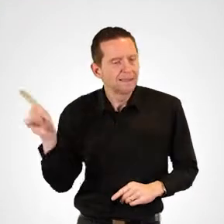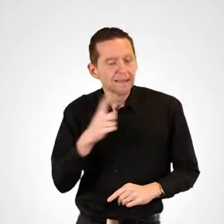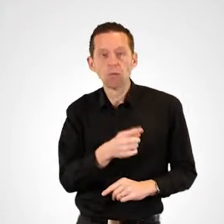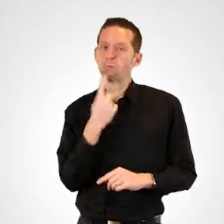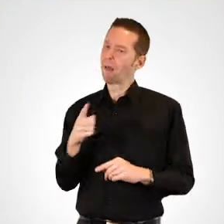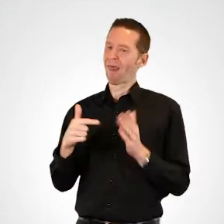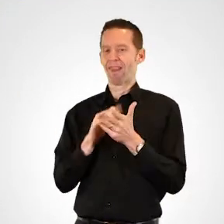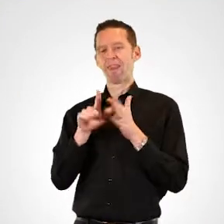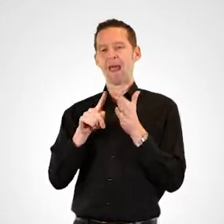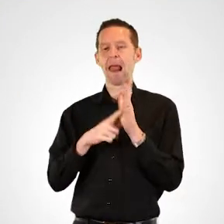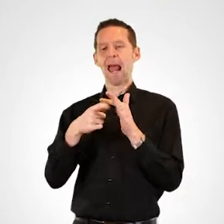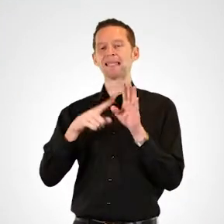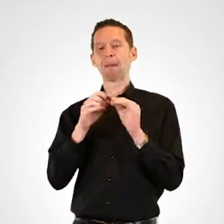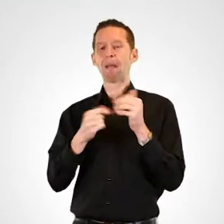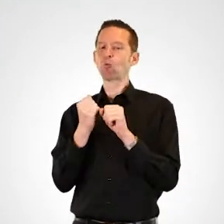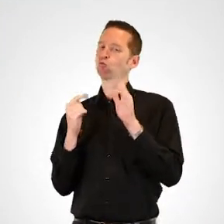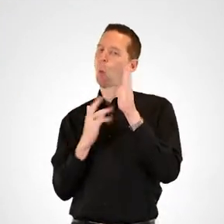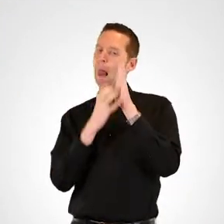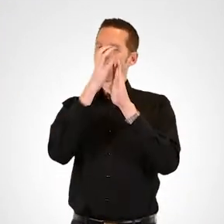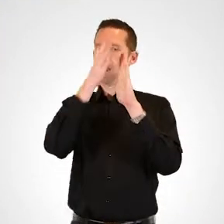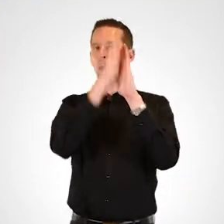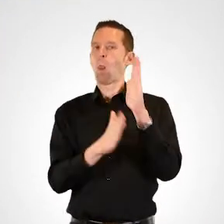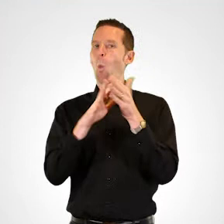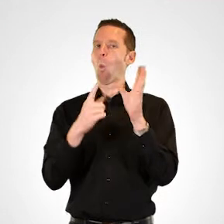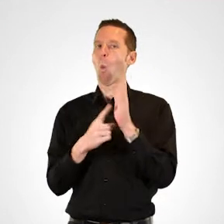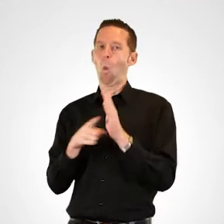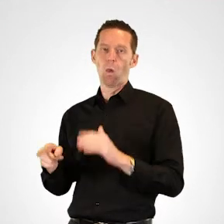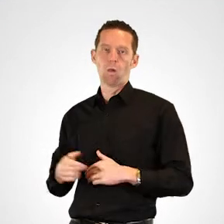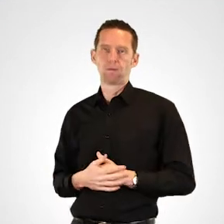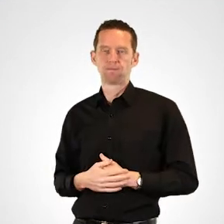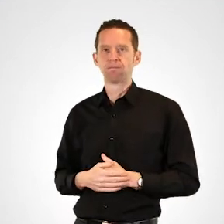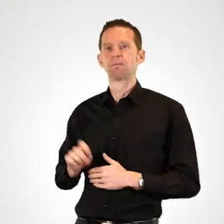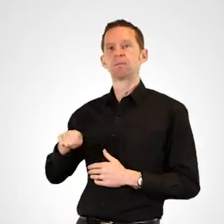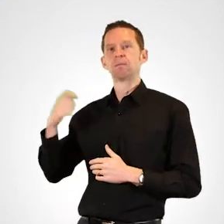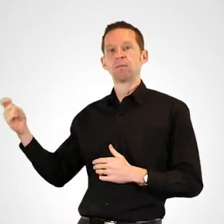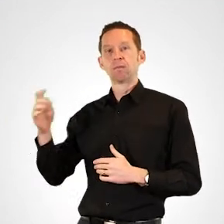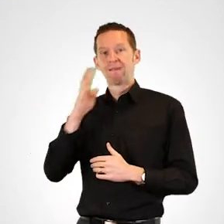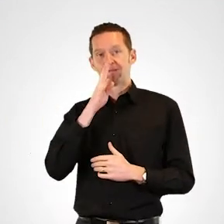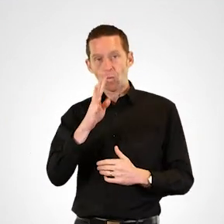she will say, "The ladybug is crawling up the wall." And similarly, here's a four-year-old hearing child